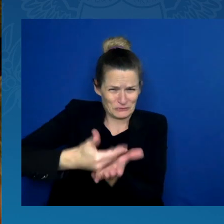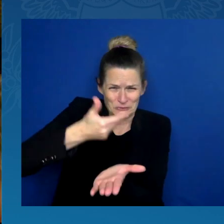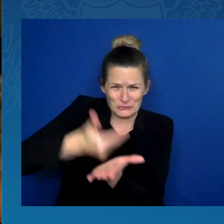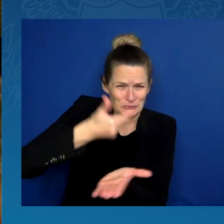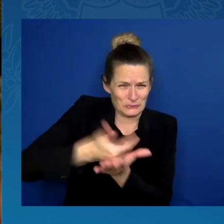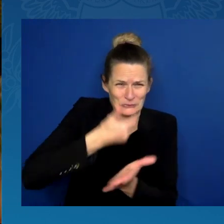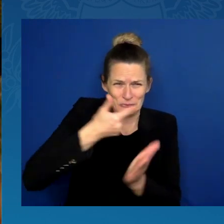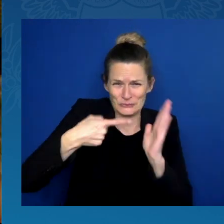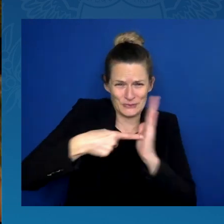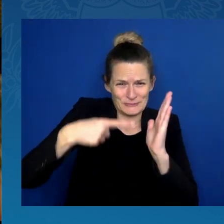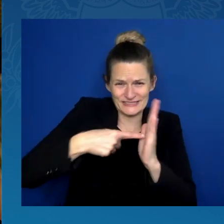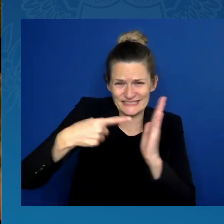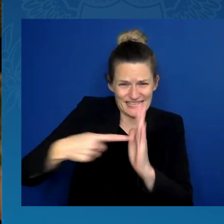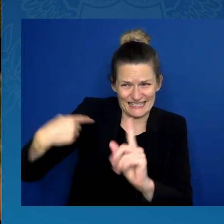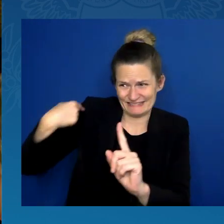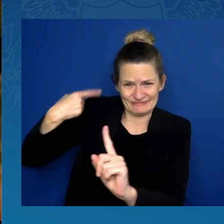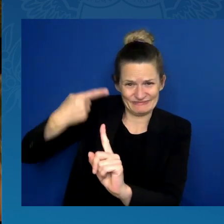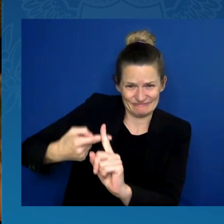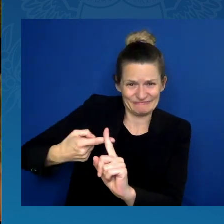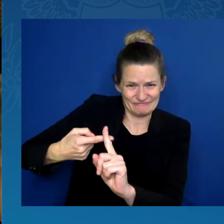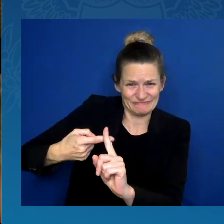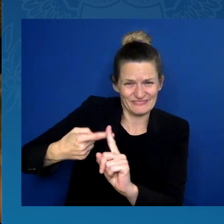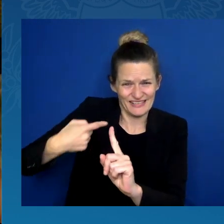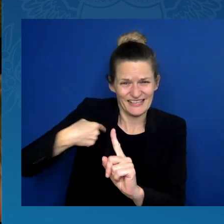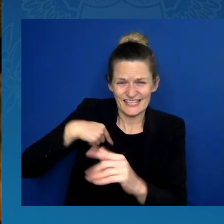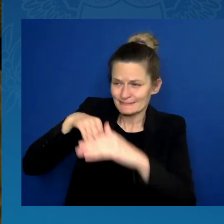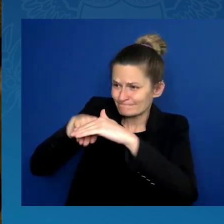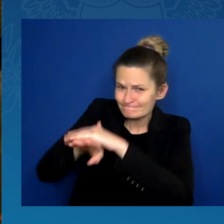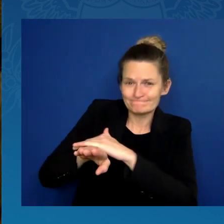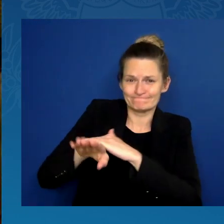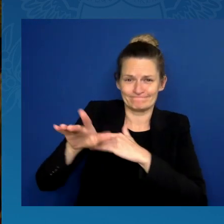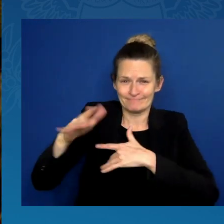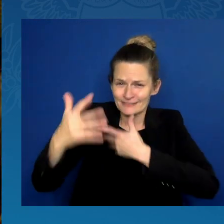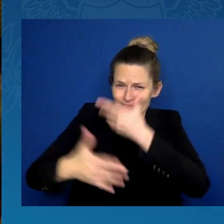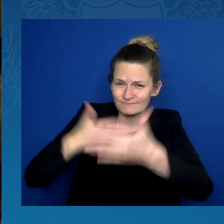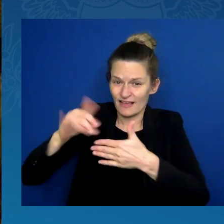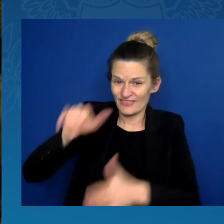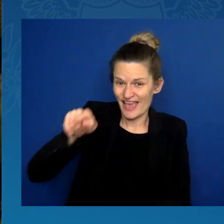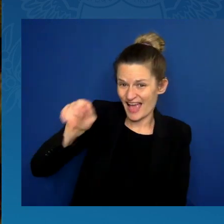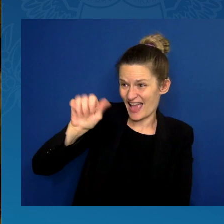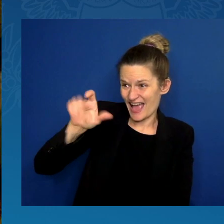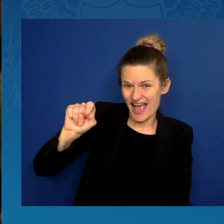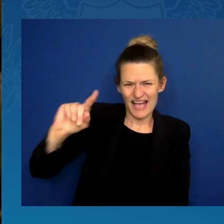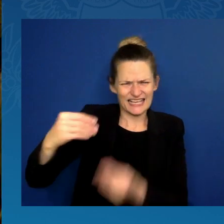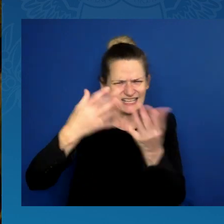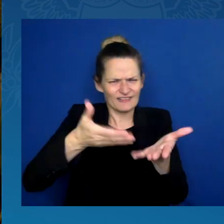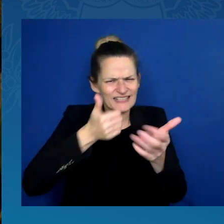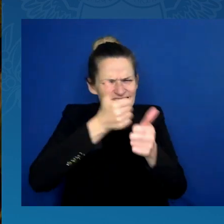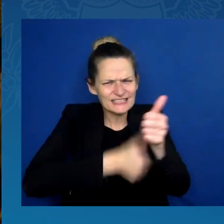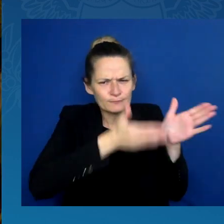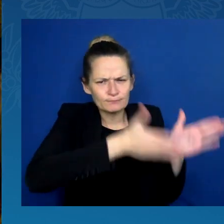which gives each person in Illinois a fundamental right to make individual decisions about their own reproductive health.